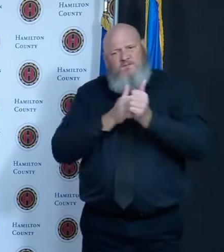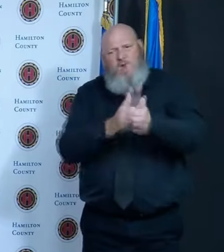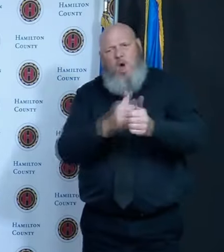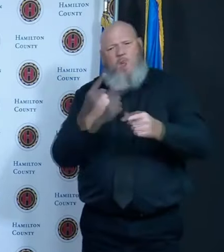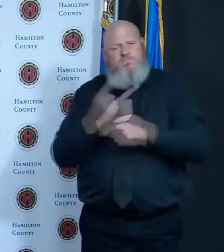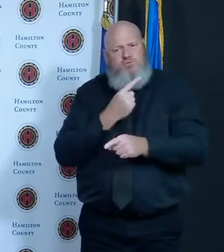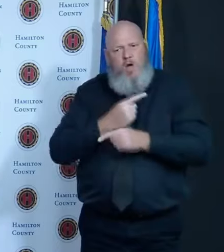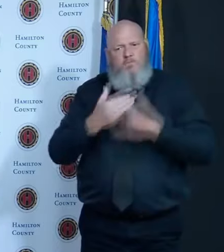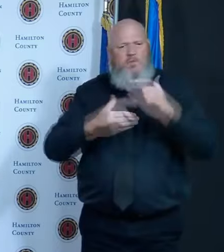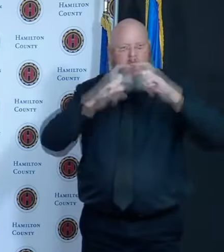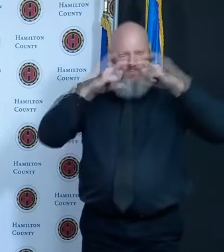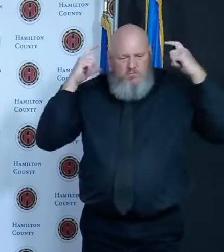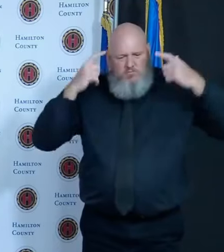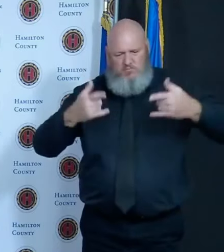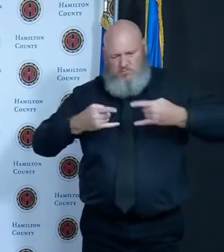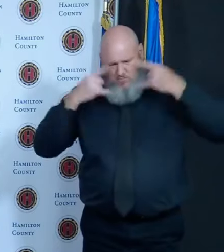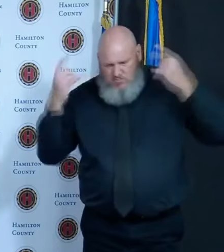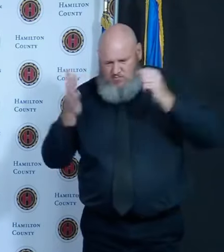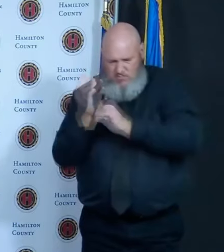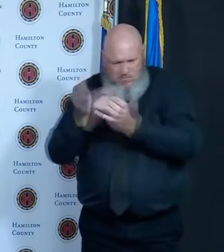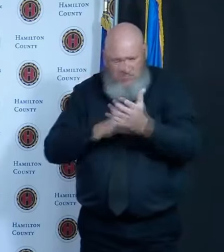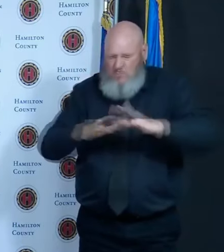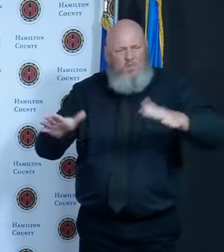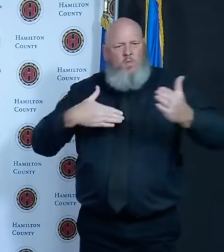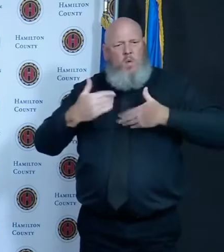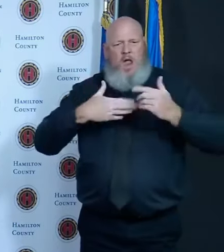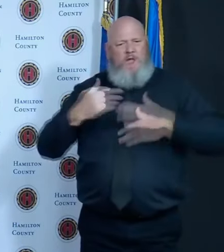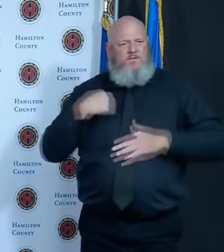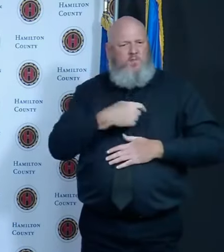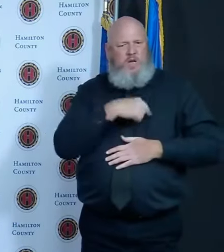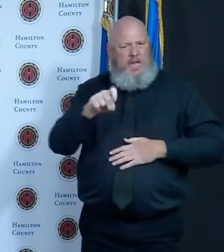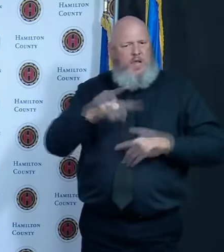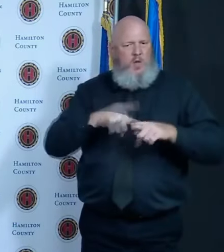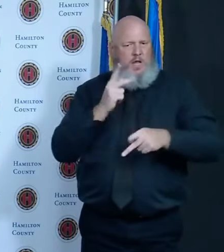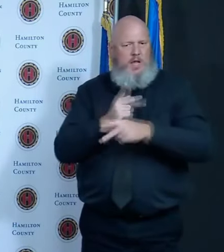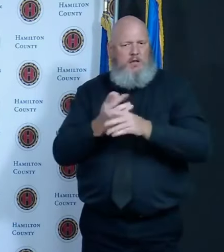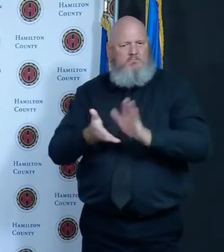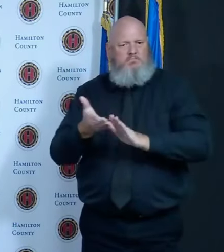are educated and know we can do to keep it flat so it's it's more the practical